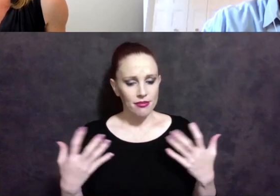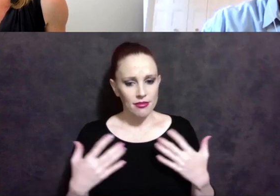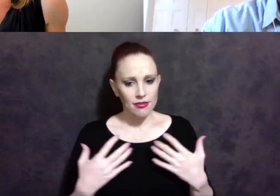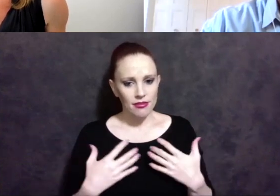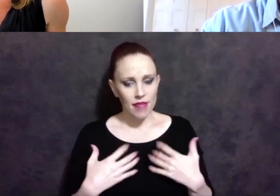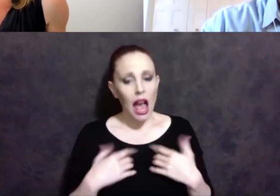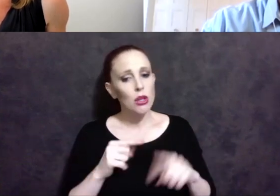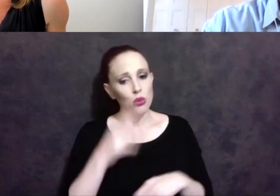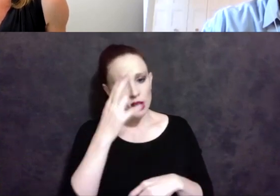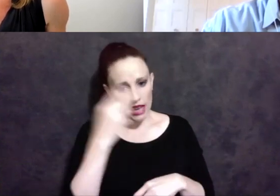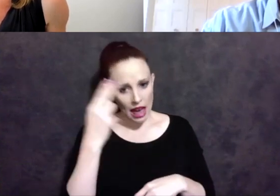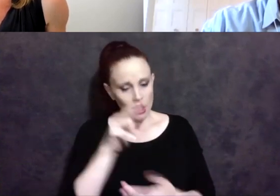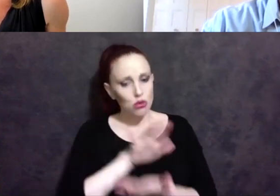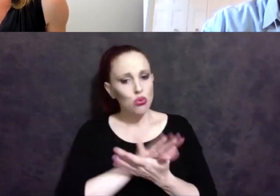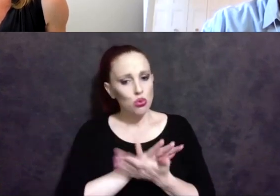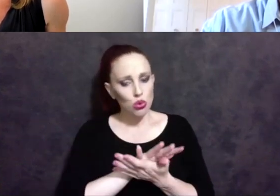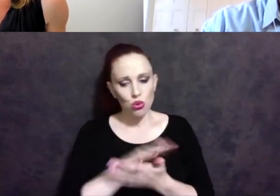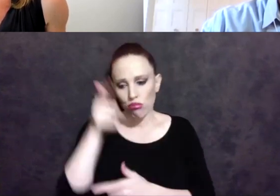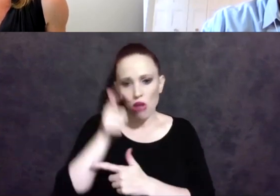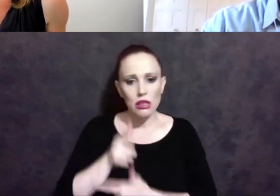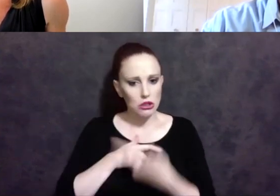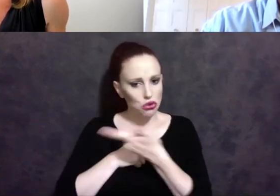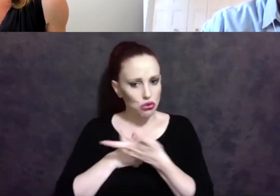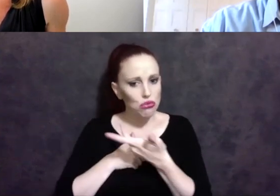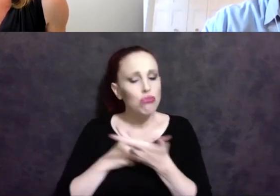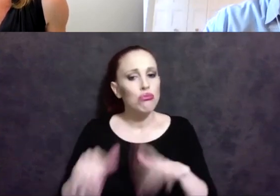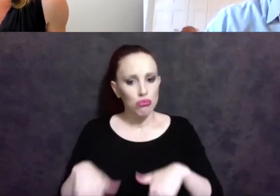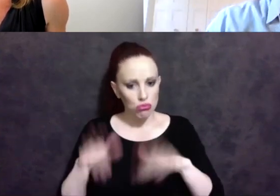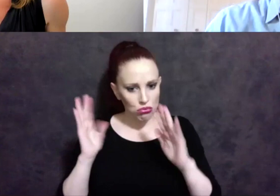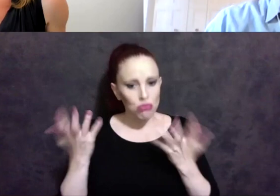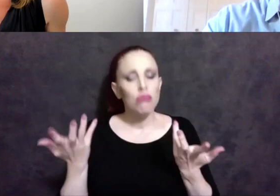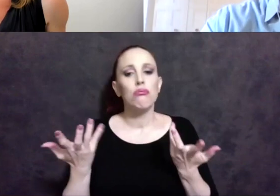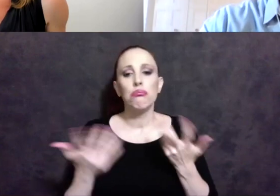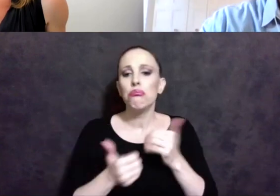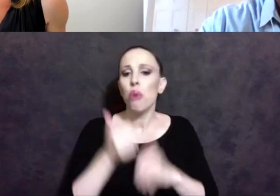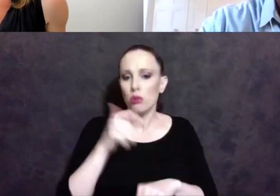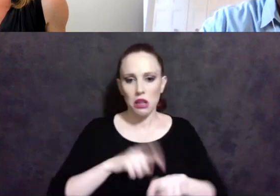grade school. My brother and sister, for most of the time there, the only African American